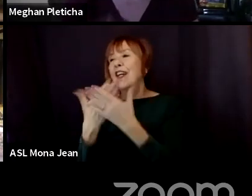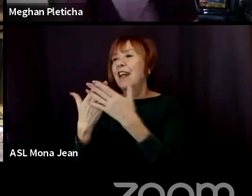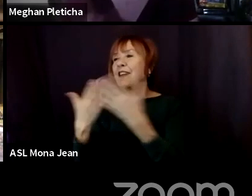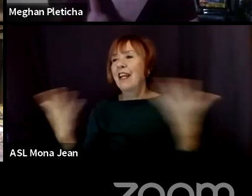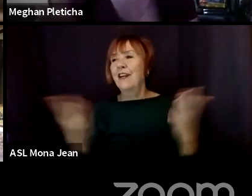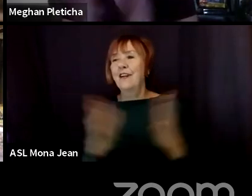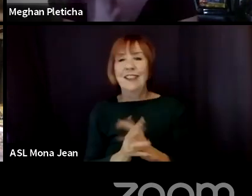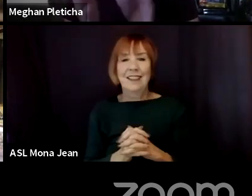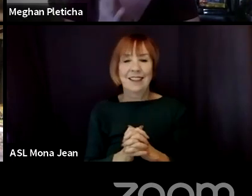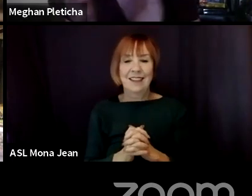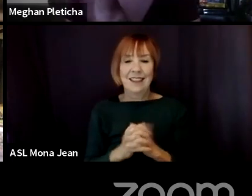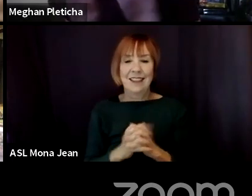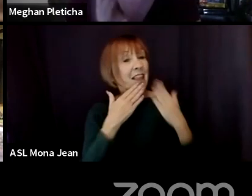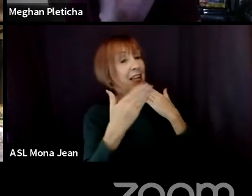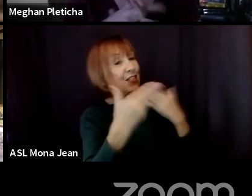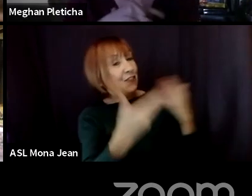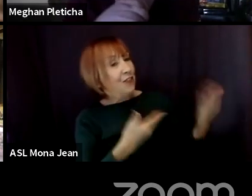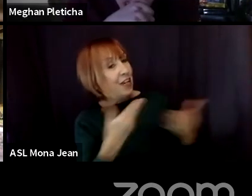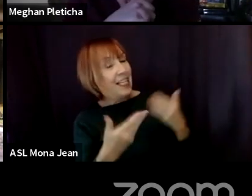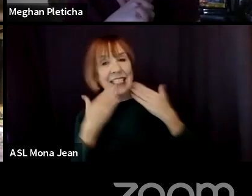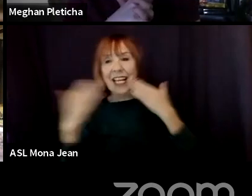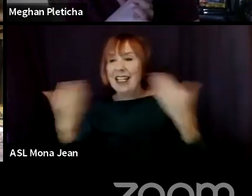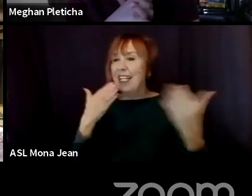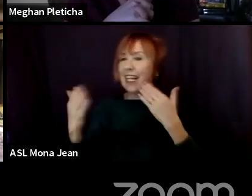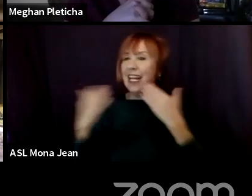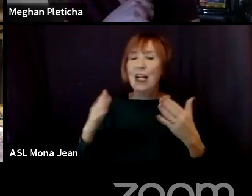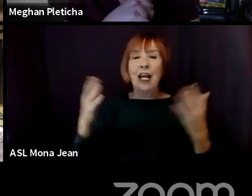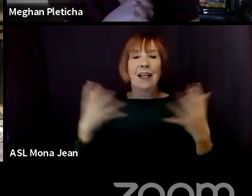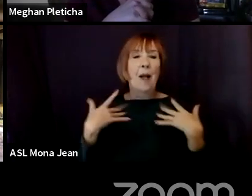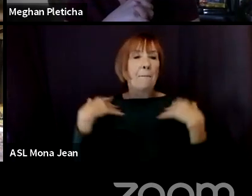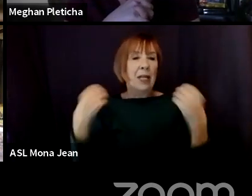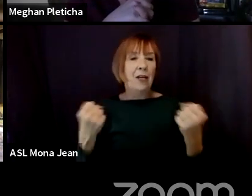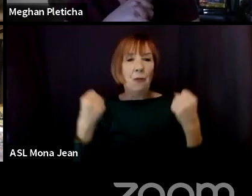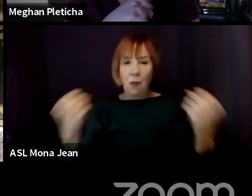Thank you. Thanks for having us. Thank you guys. Be well, have a fantastic weekend